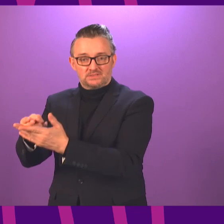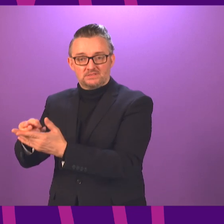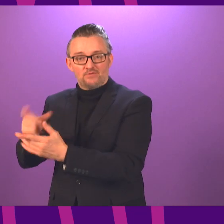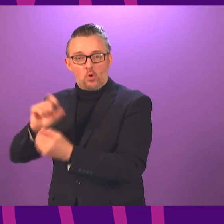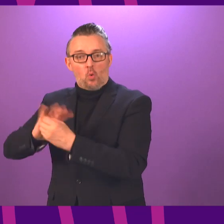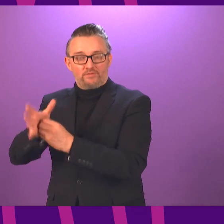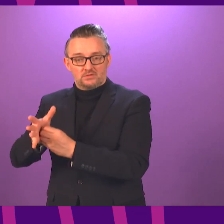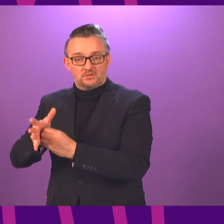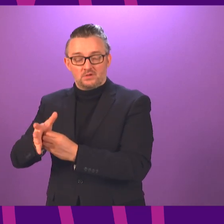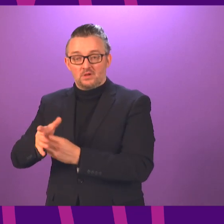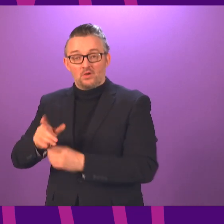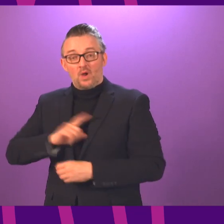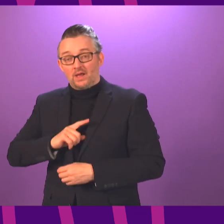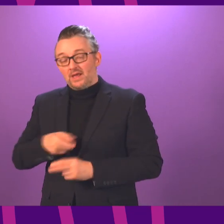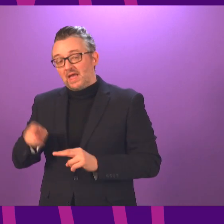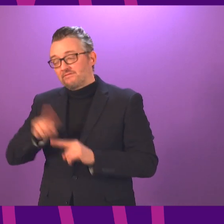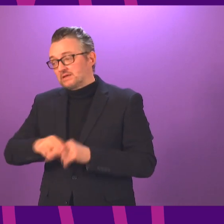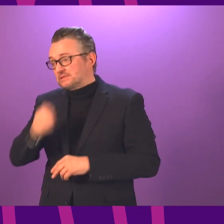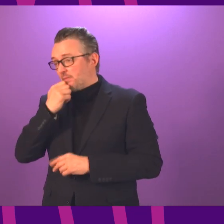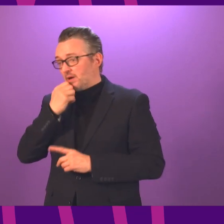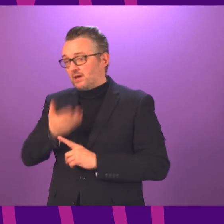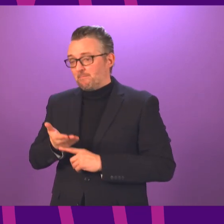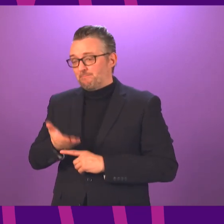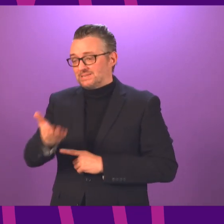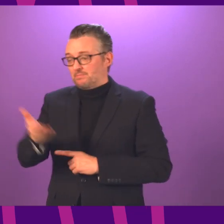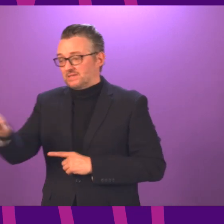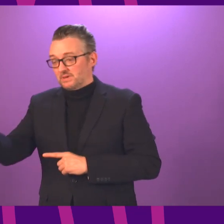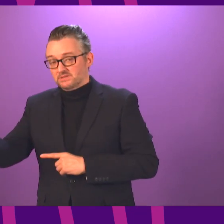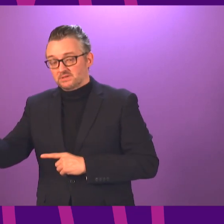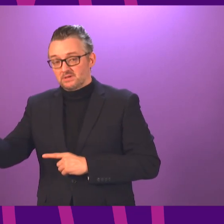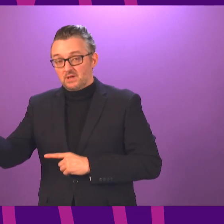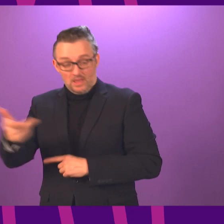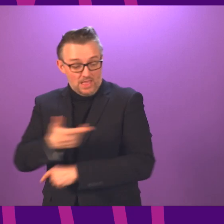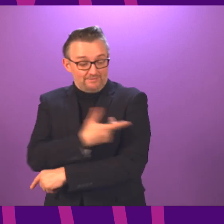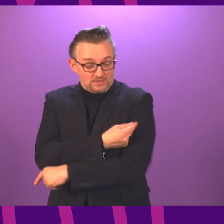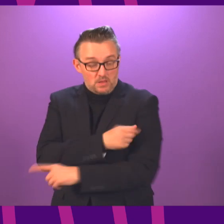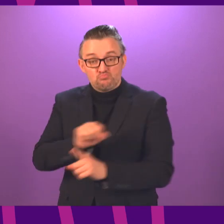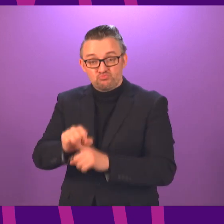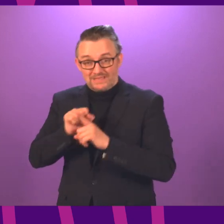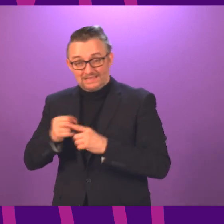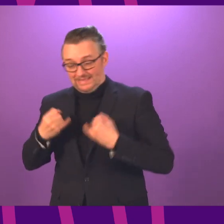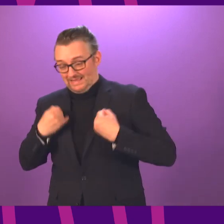transmission, even if the vaccine is protecting against serious illness and death, will increase